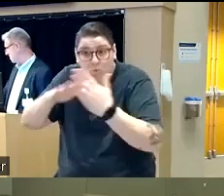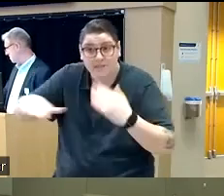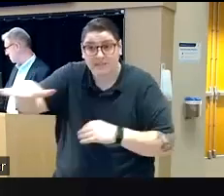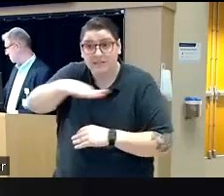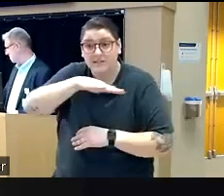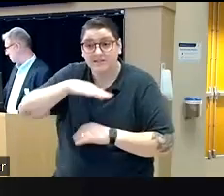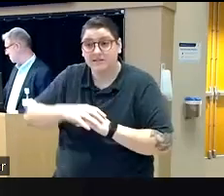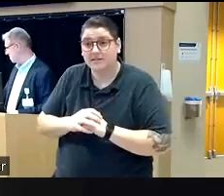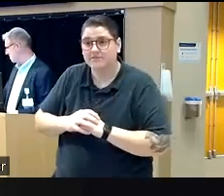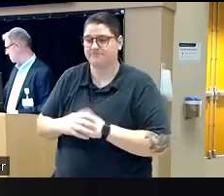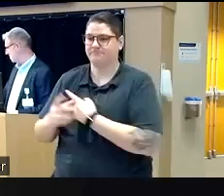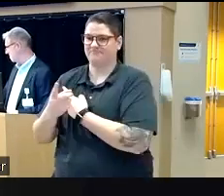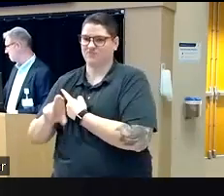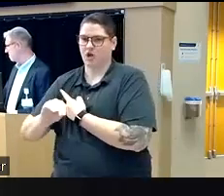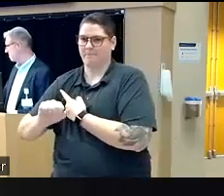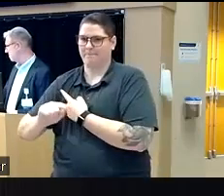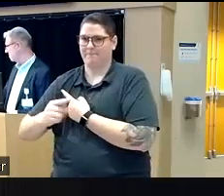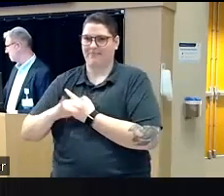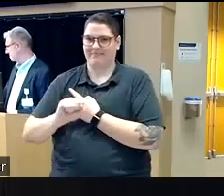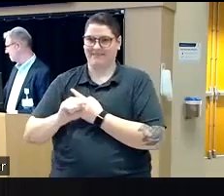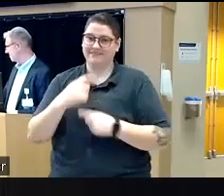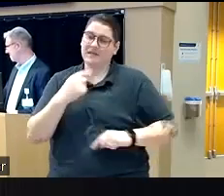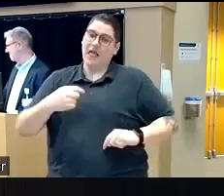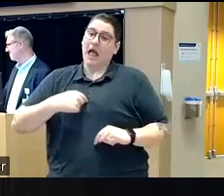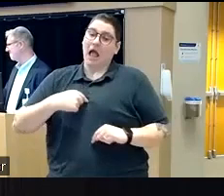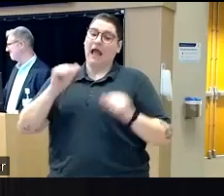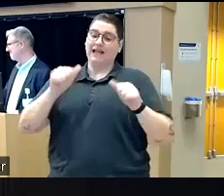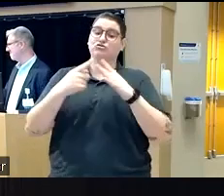um I I will start but I'm also going to pass this one to Julie as well